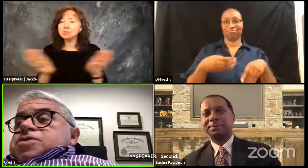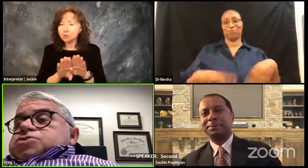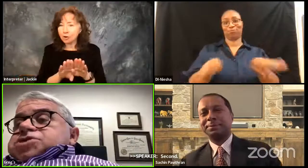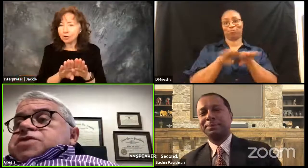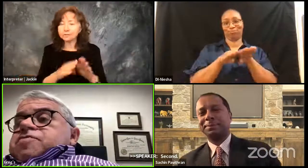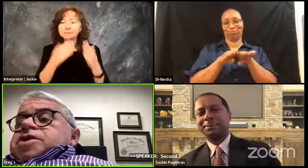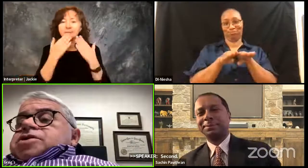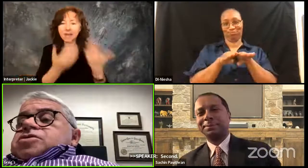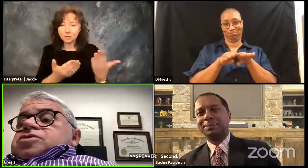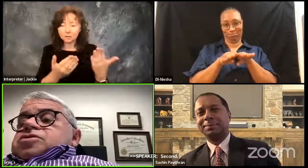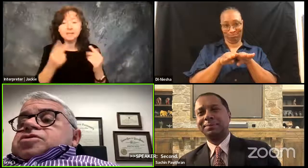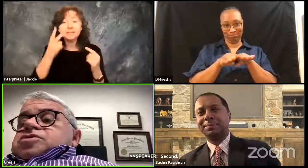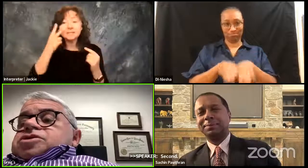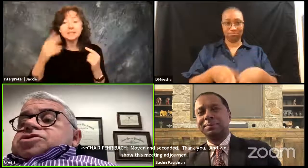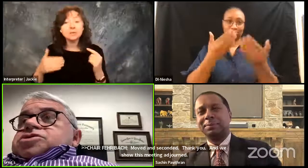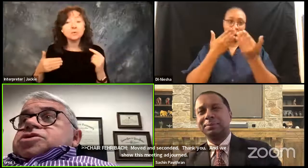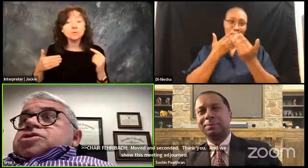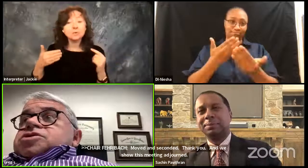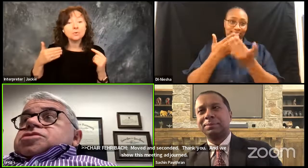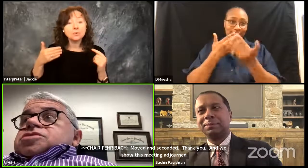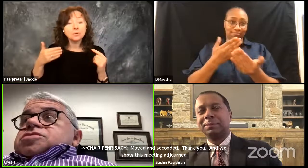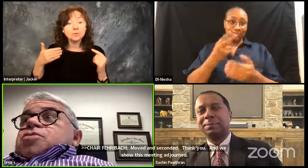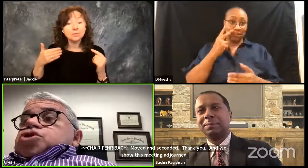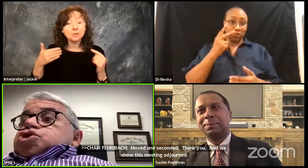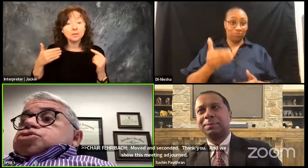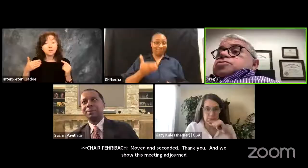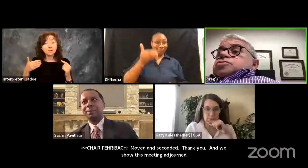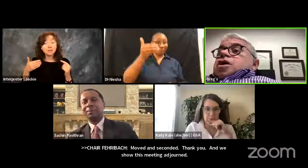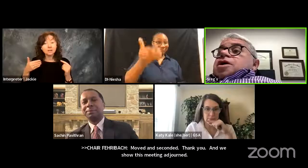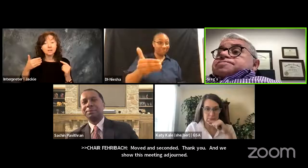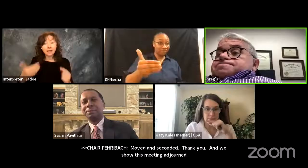I'll see everybody in March online.